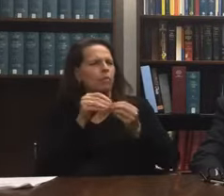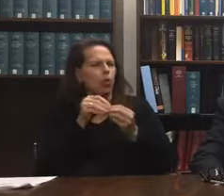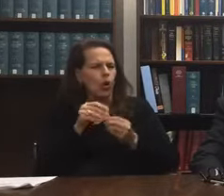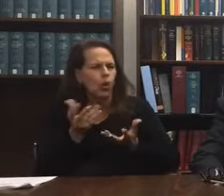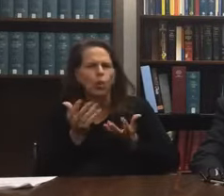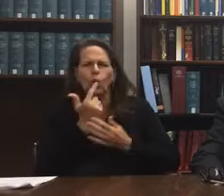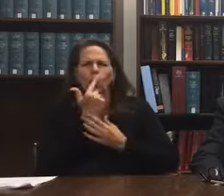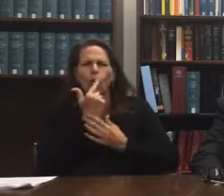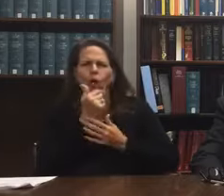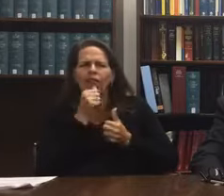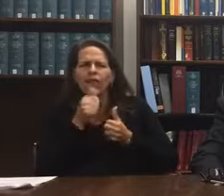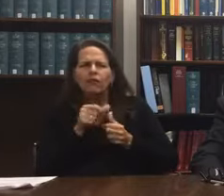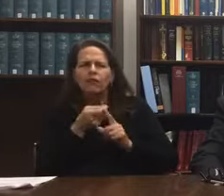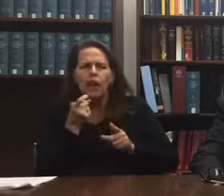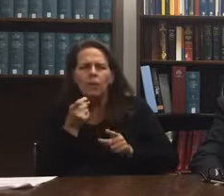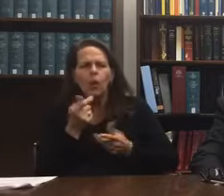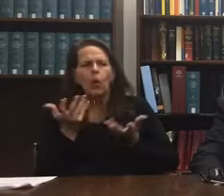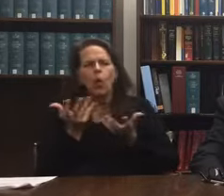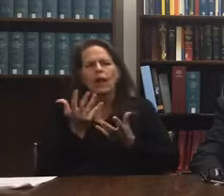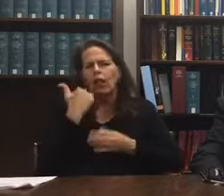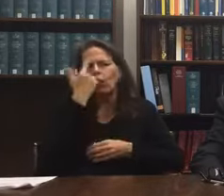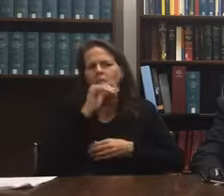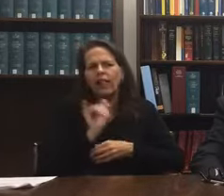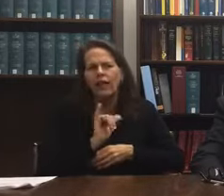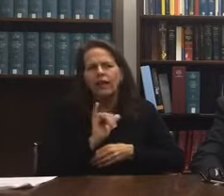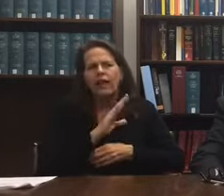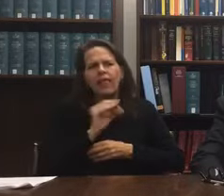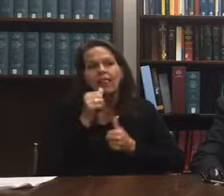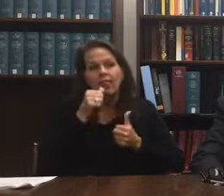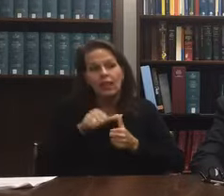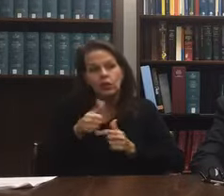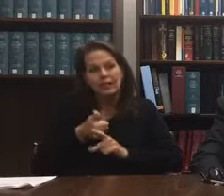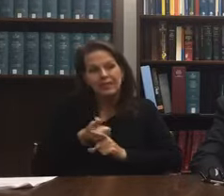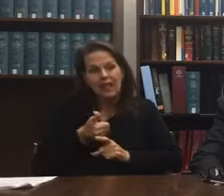letters from what should they look like is a letter better than an individual